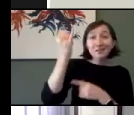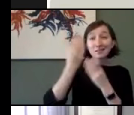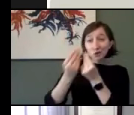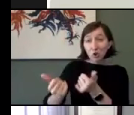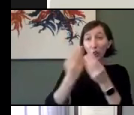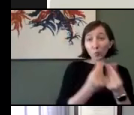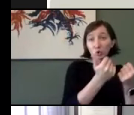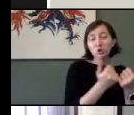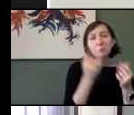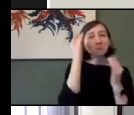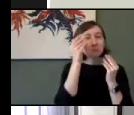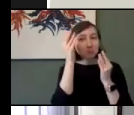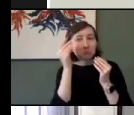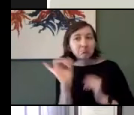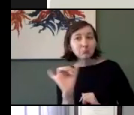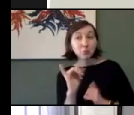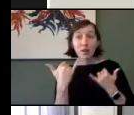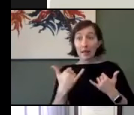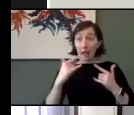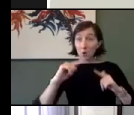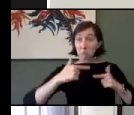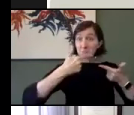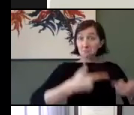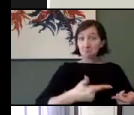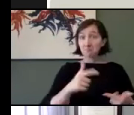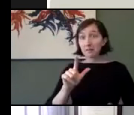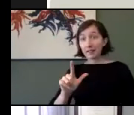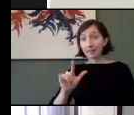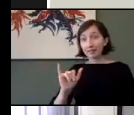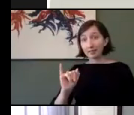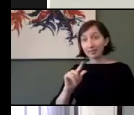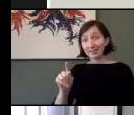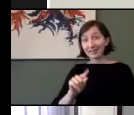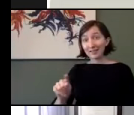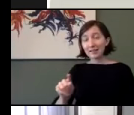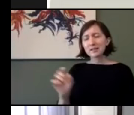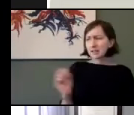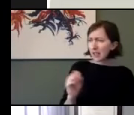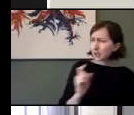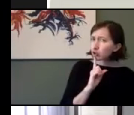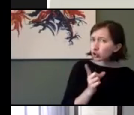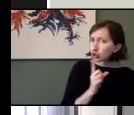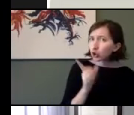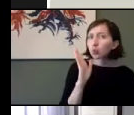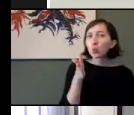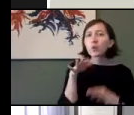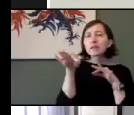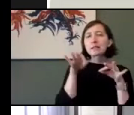Liz, I will turn it to you. Liz Persaud: So we're going to talk about strategies